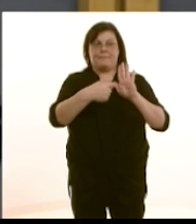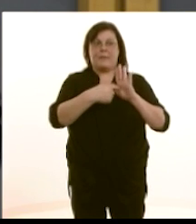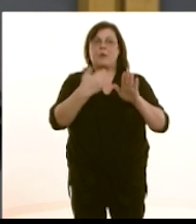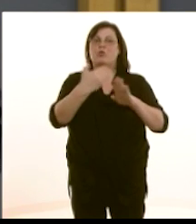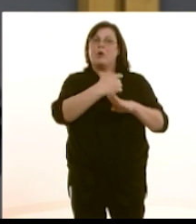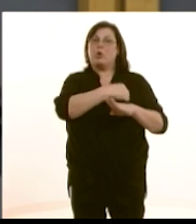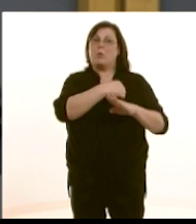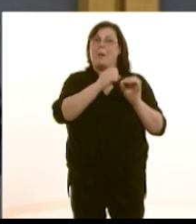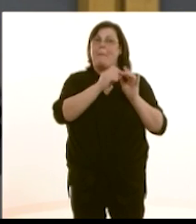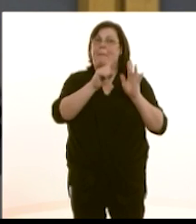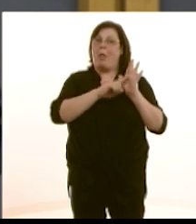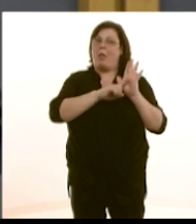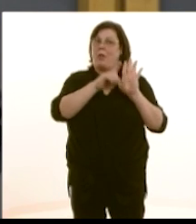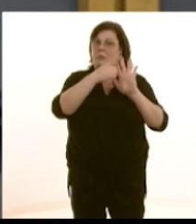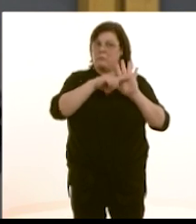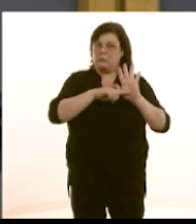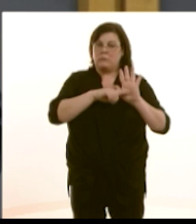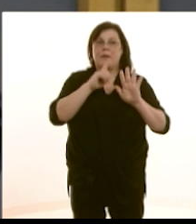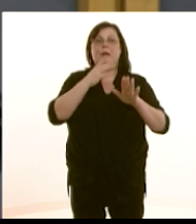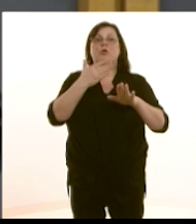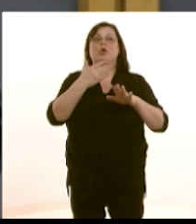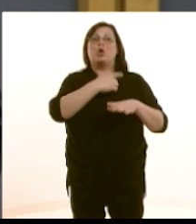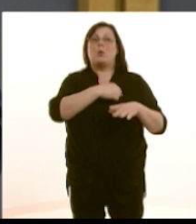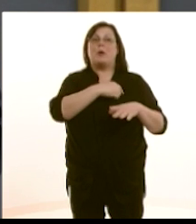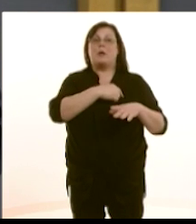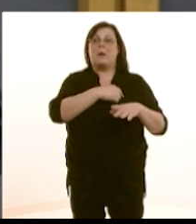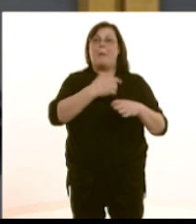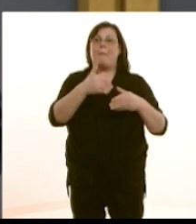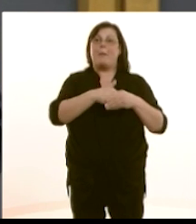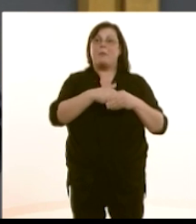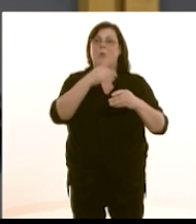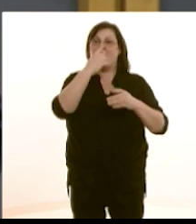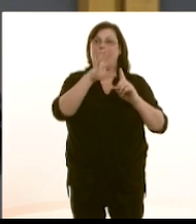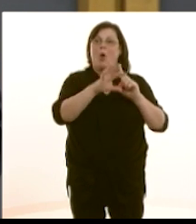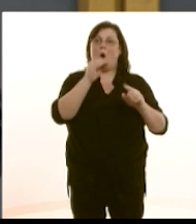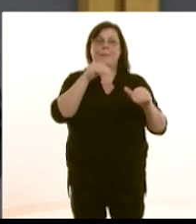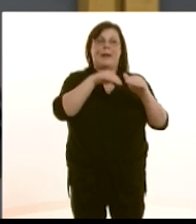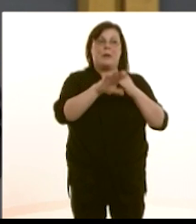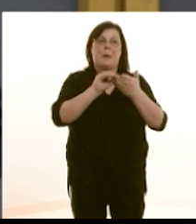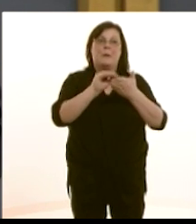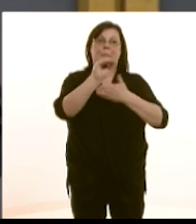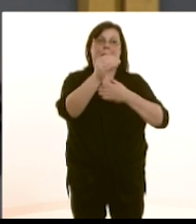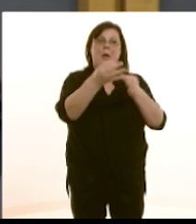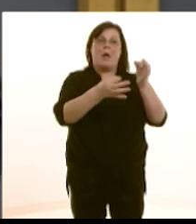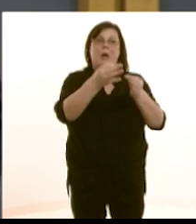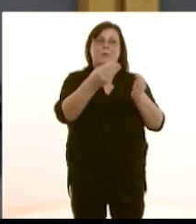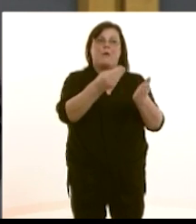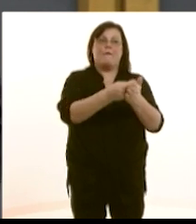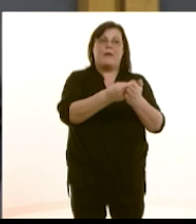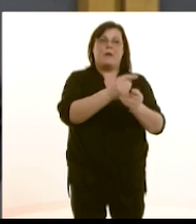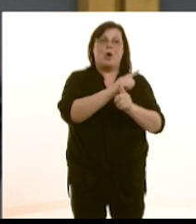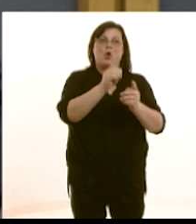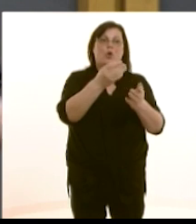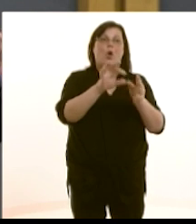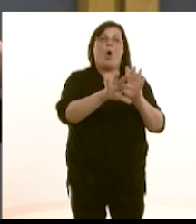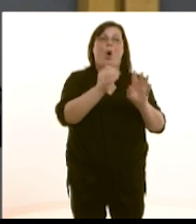union members will have to opt in to pay a political levy instead of opting out, as at